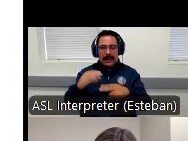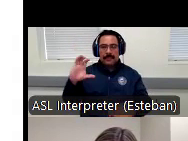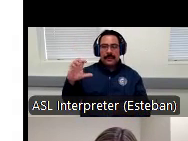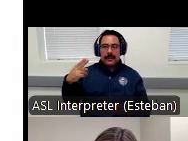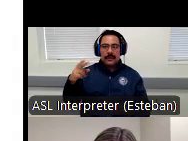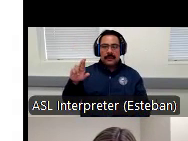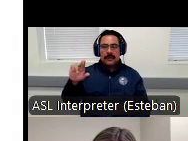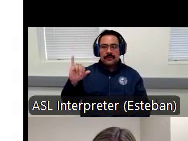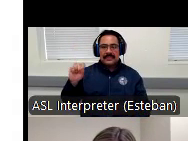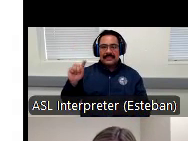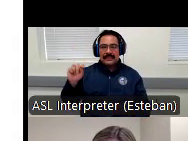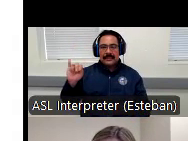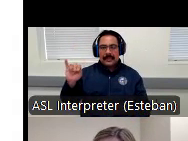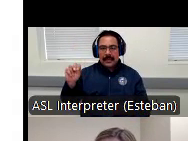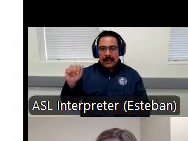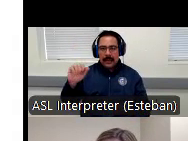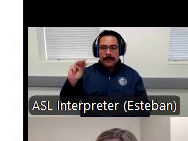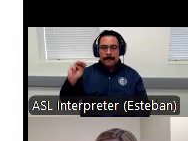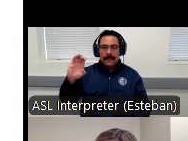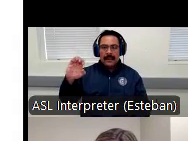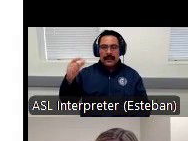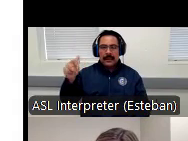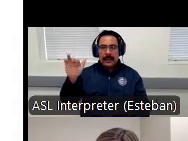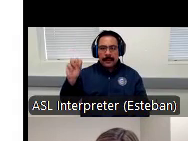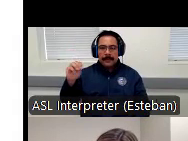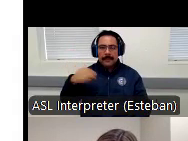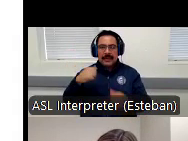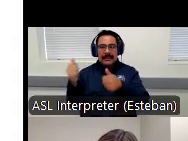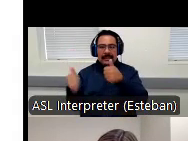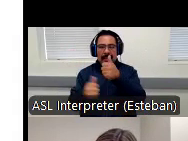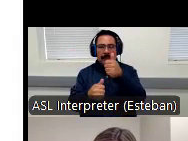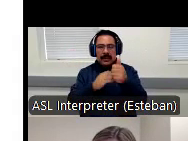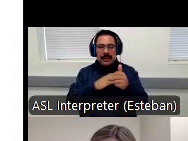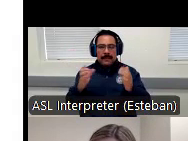I'm a Deputy Commissioner at the Mayor's Office for People with Disabilities. I am